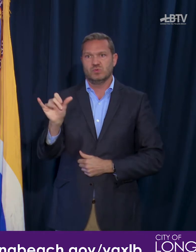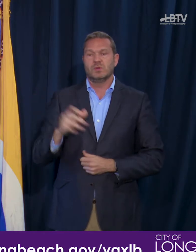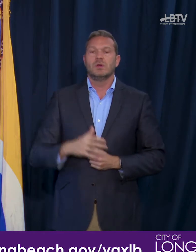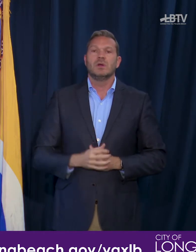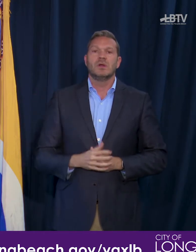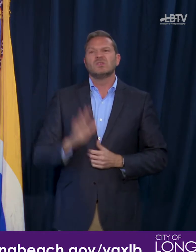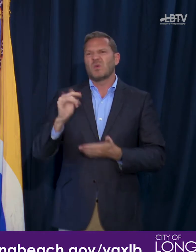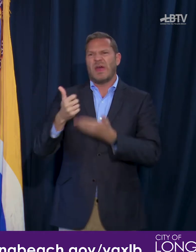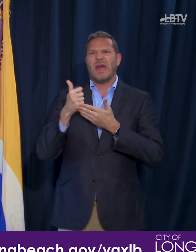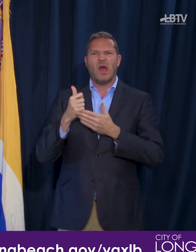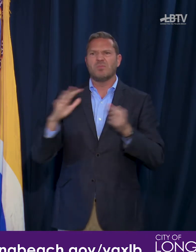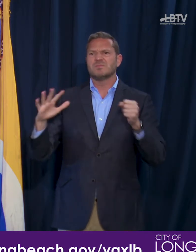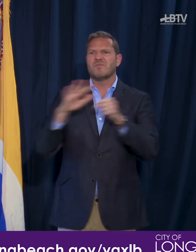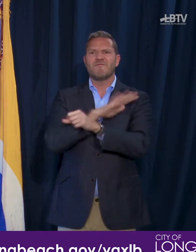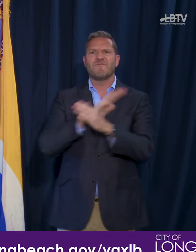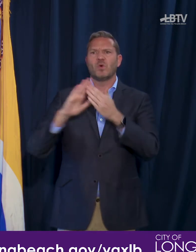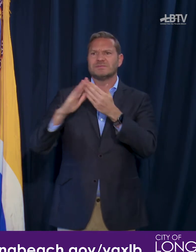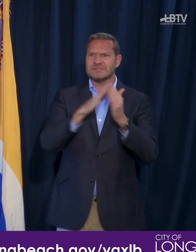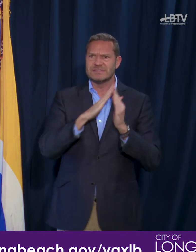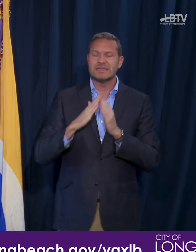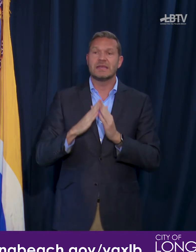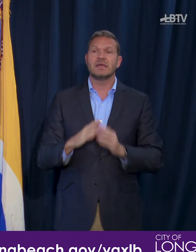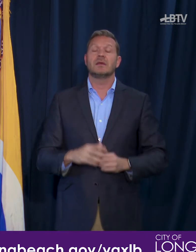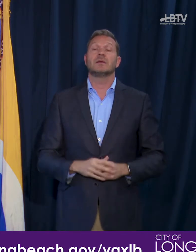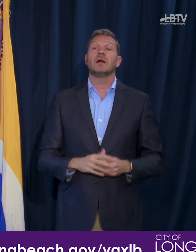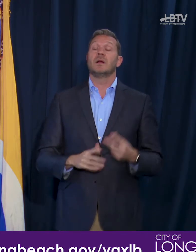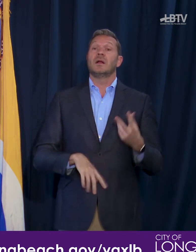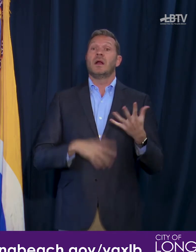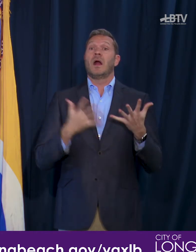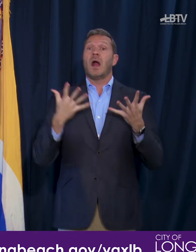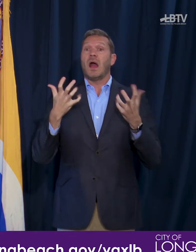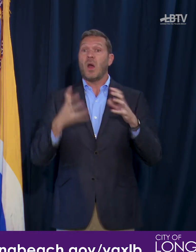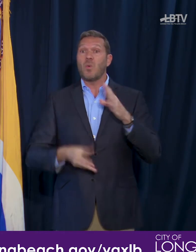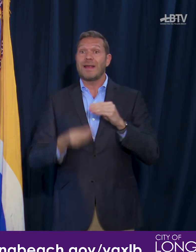Let me add that a little bit about second doses.